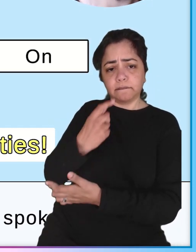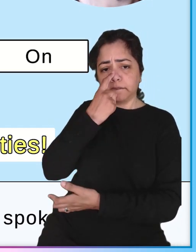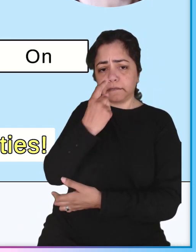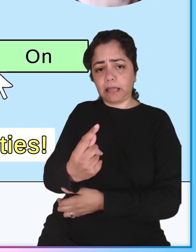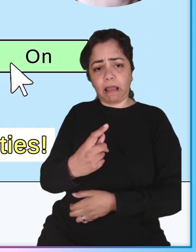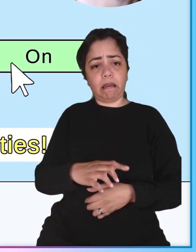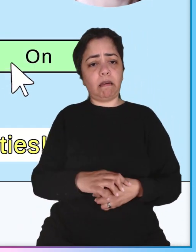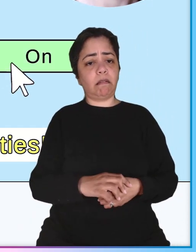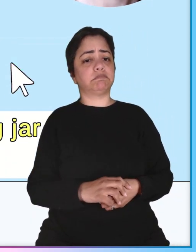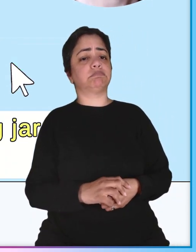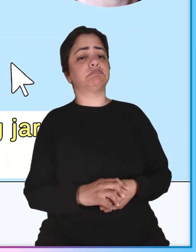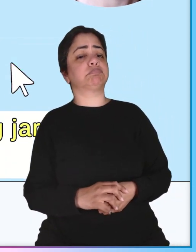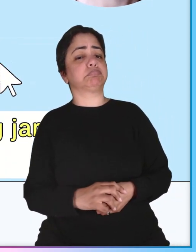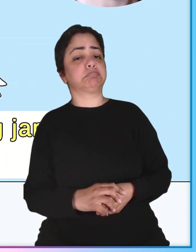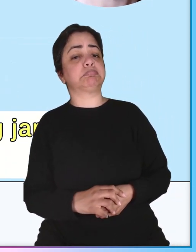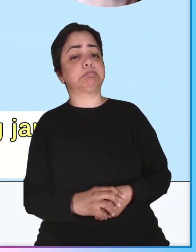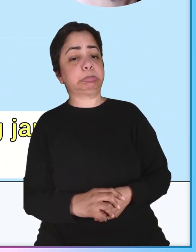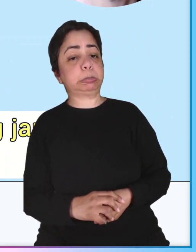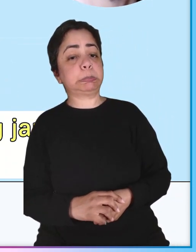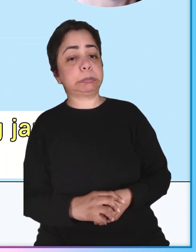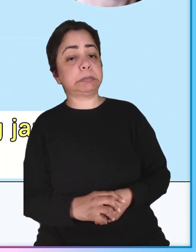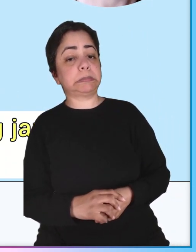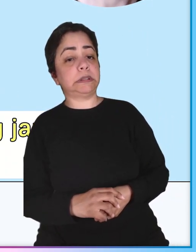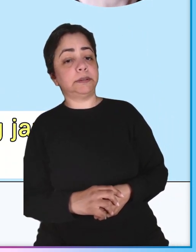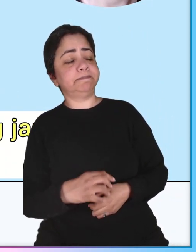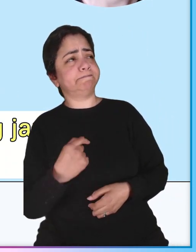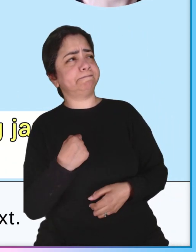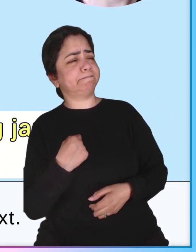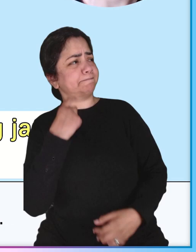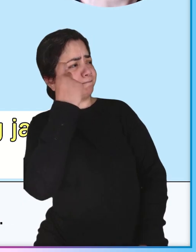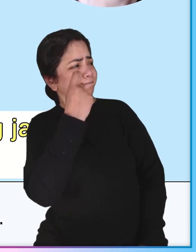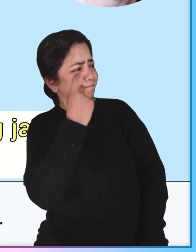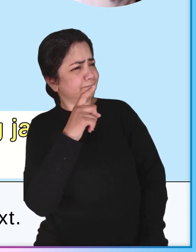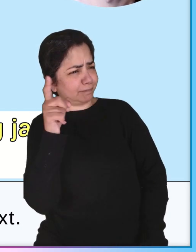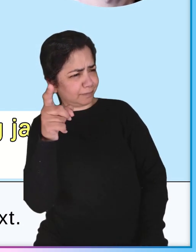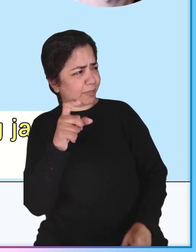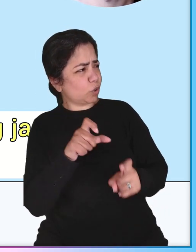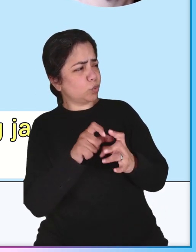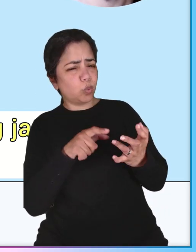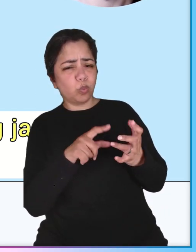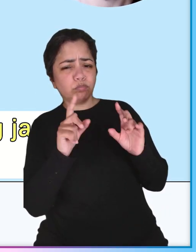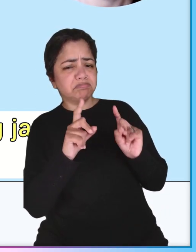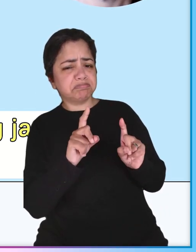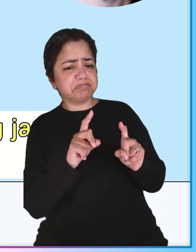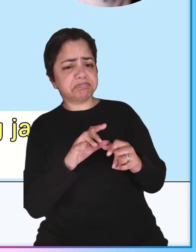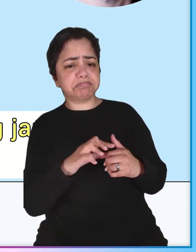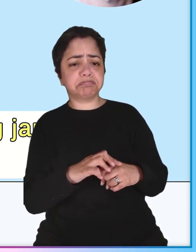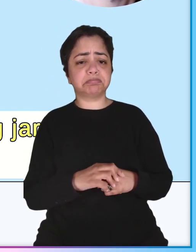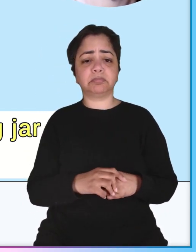For a full rundown of those, please visit our updated accessibility page